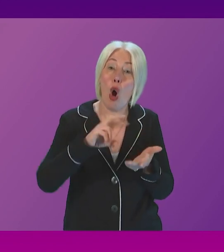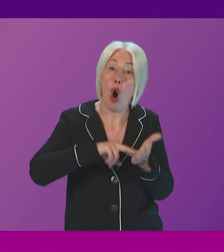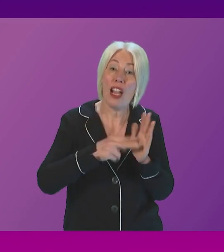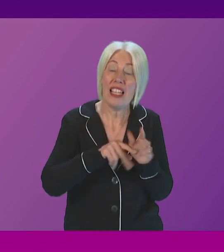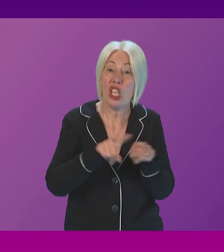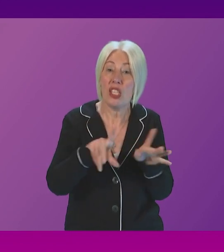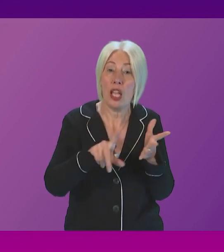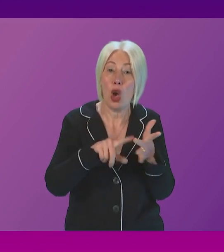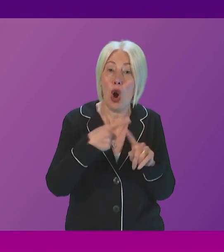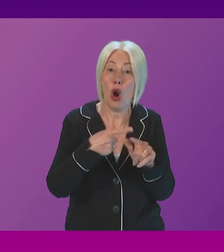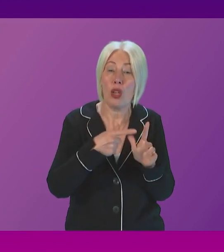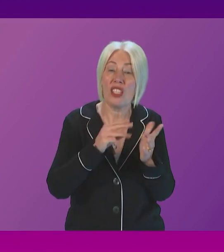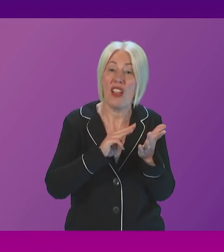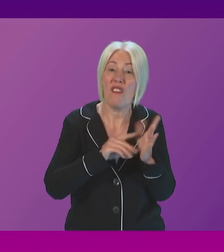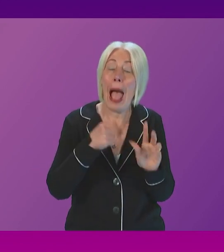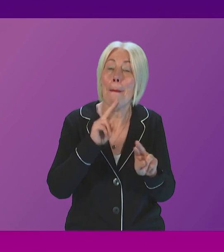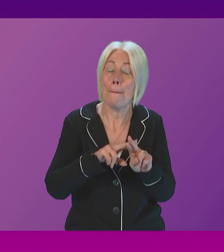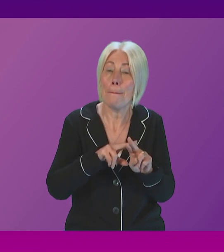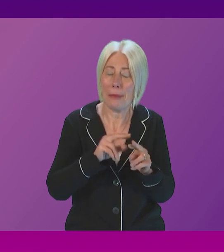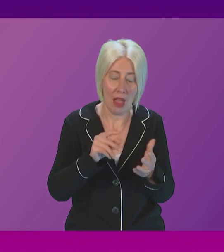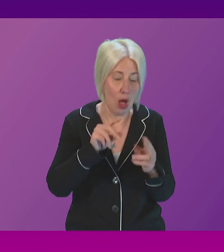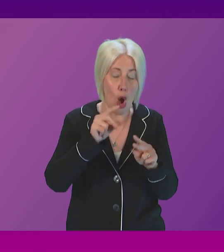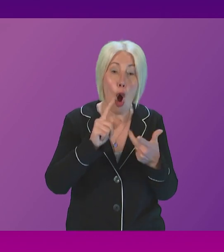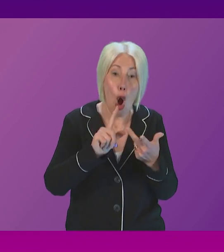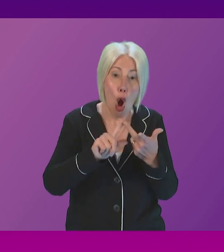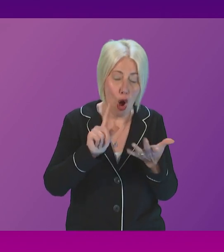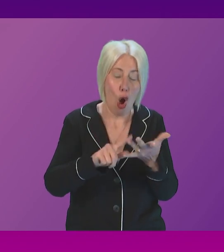is calling for a dedicated new national outcome to fully value and invest